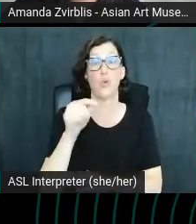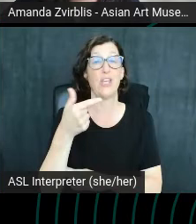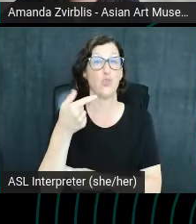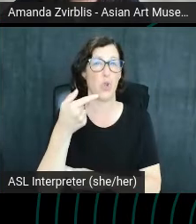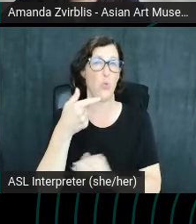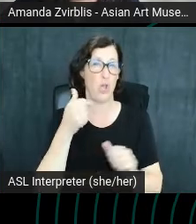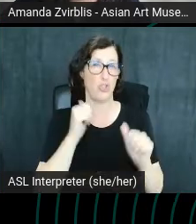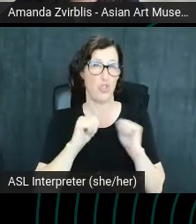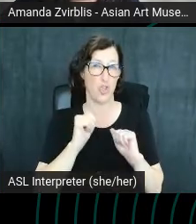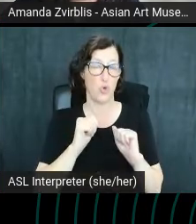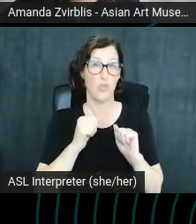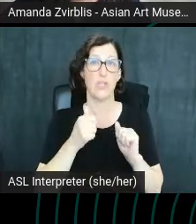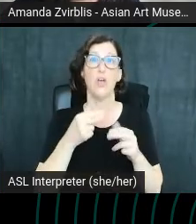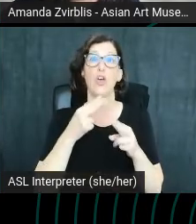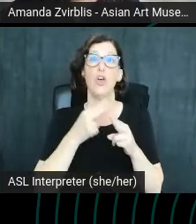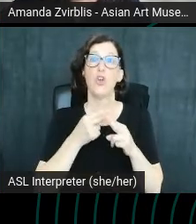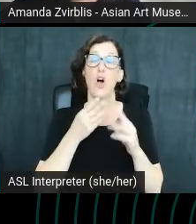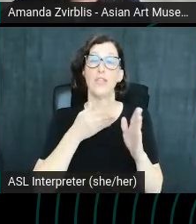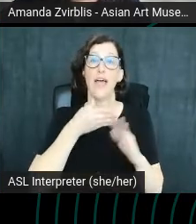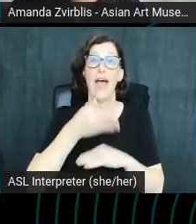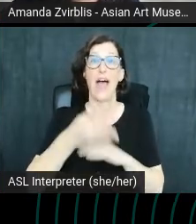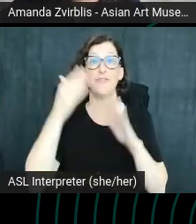called "After Hope Videos of Resistance."